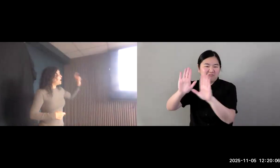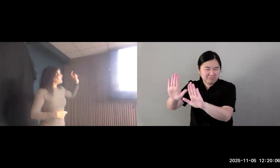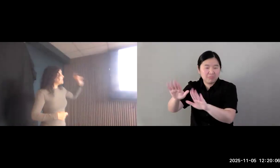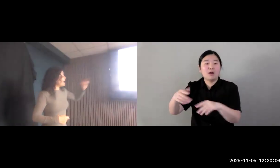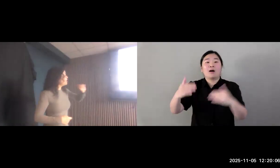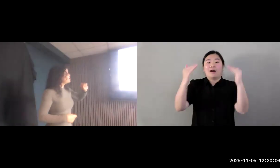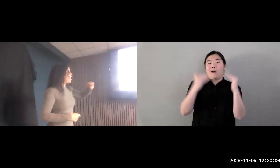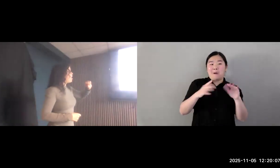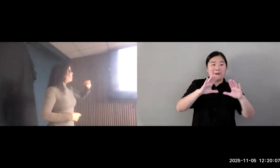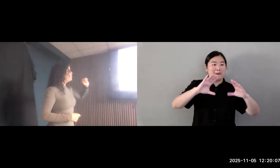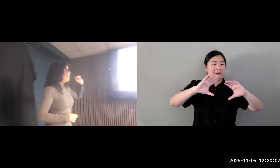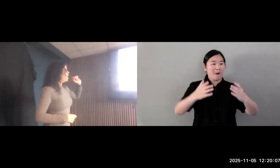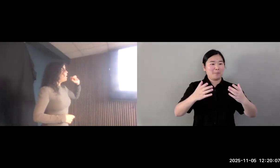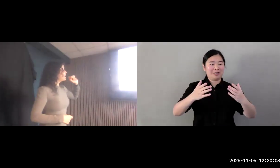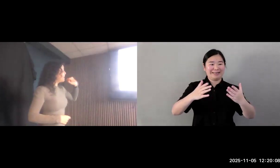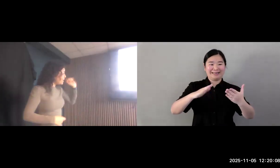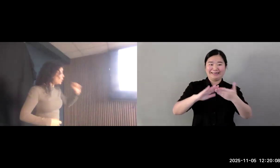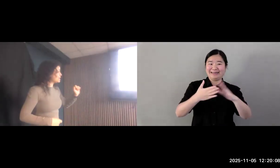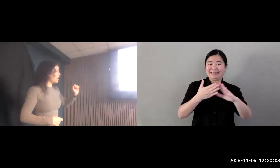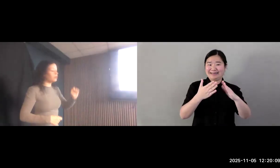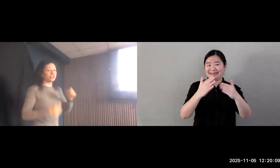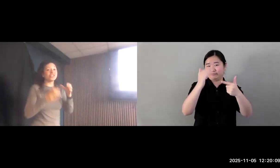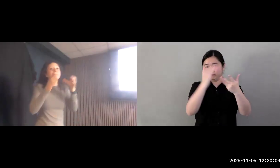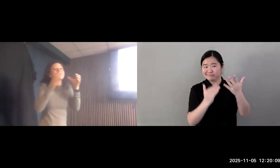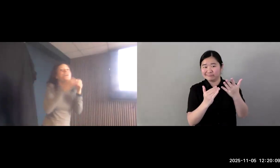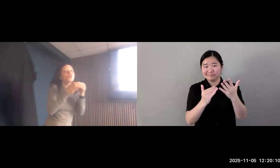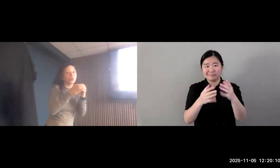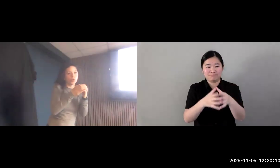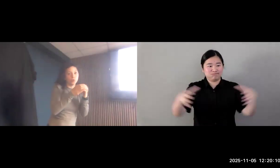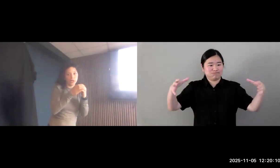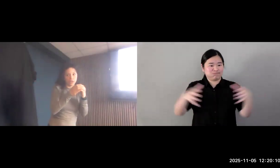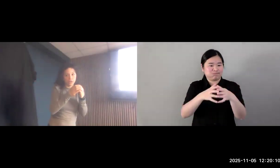Signers of KQSL, which is a micro community